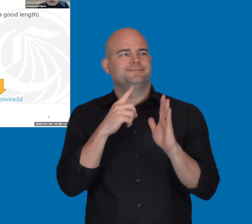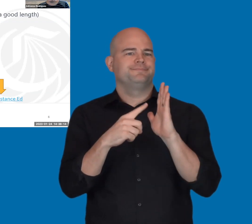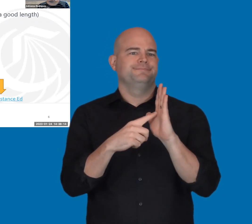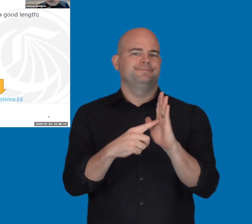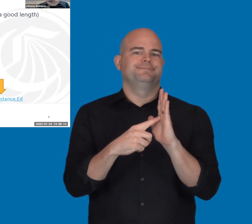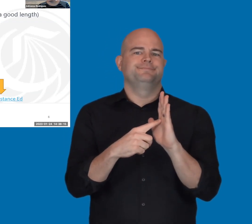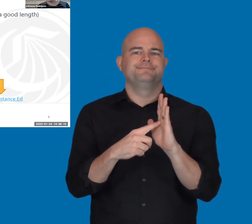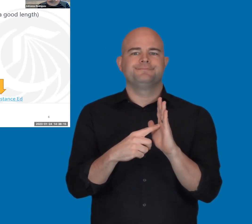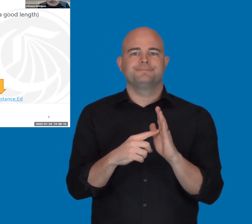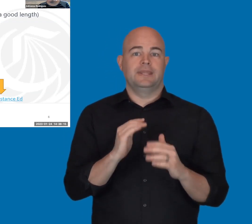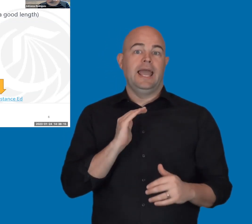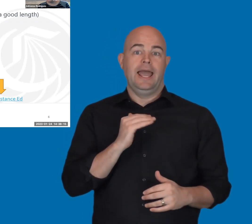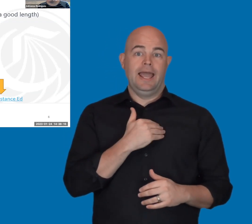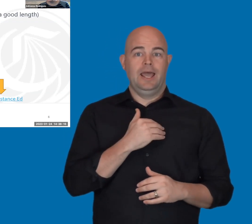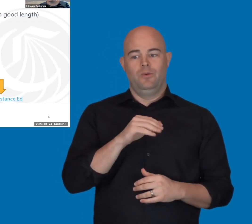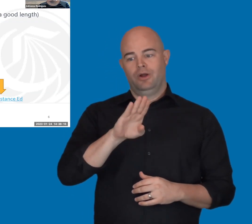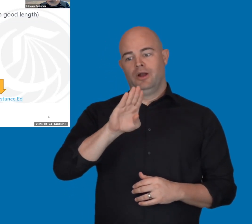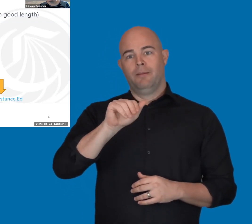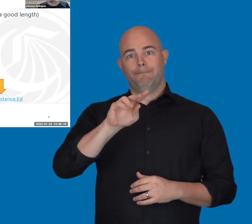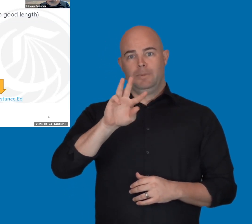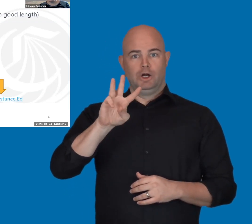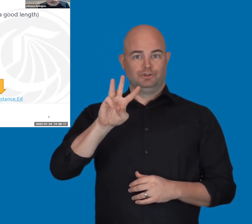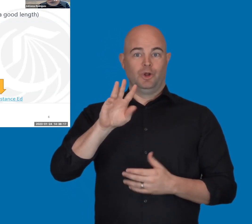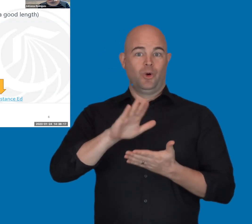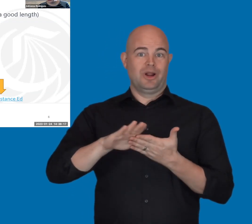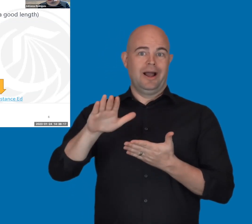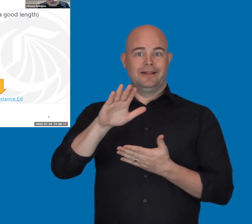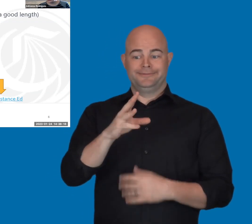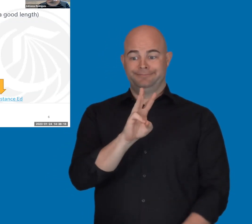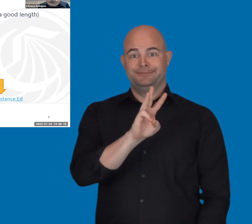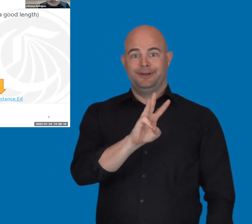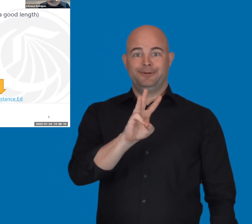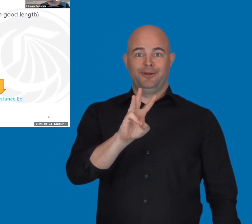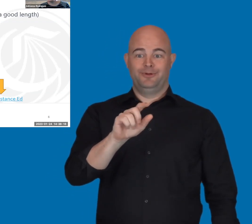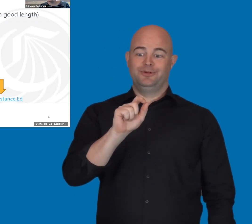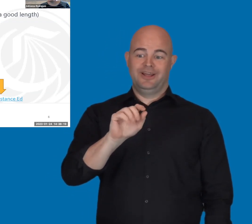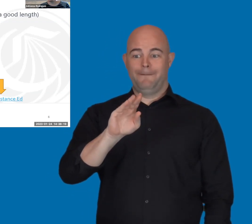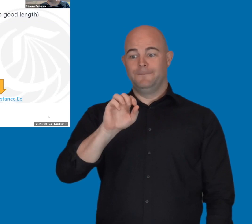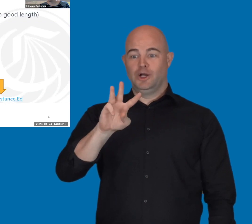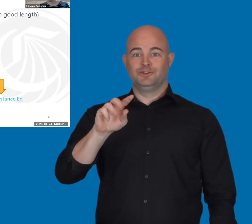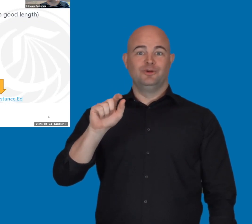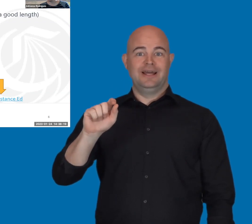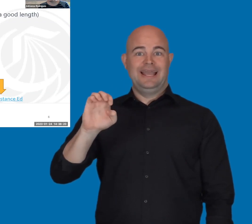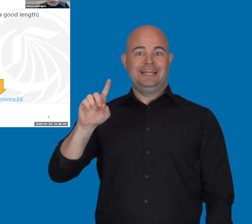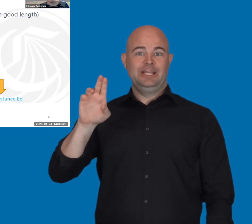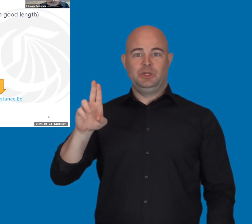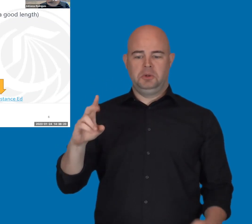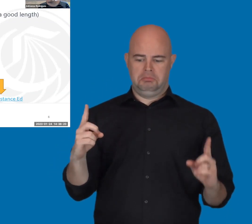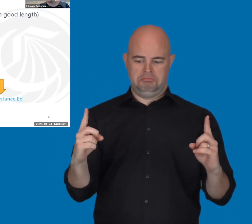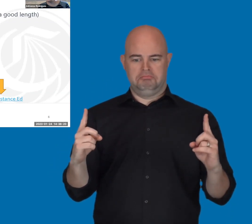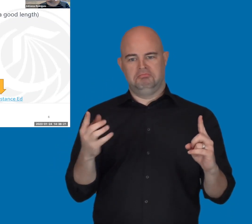our Barstow College's web address is just www.Barstow.edu. That's short and simple.